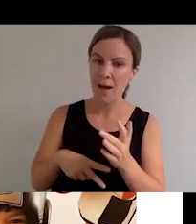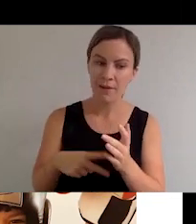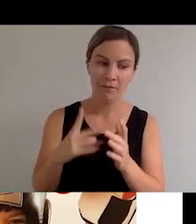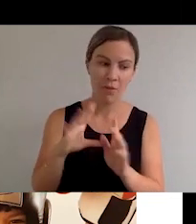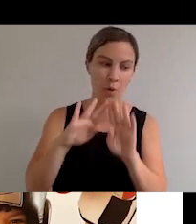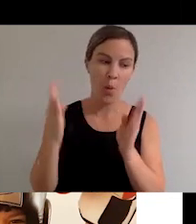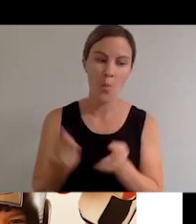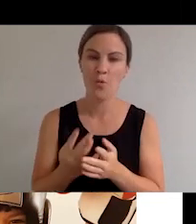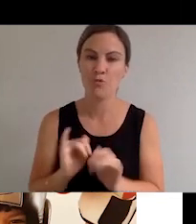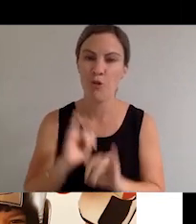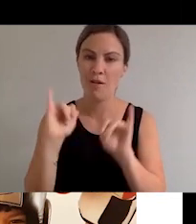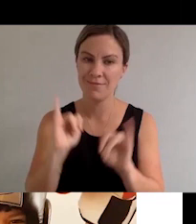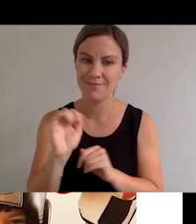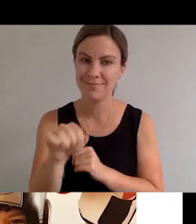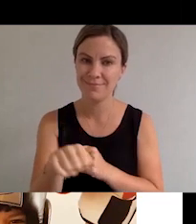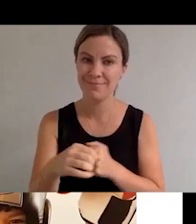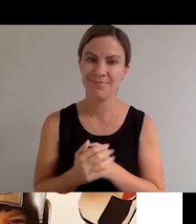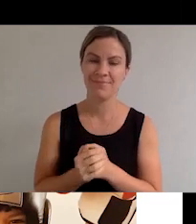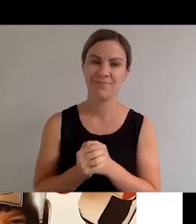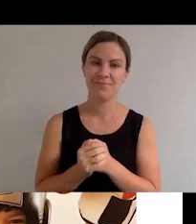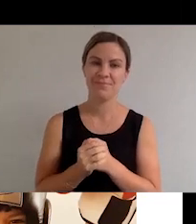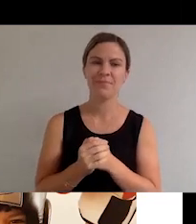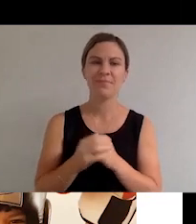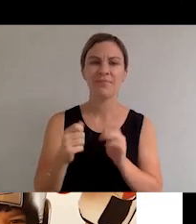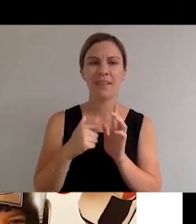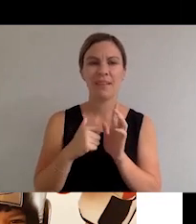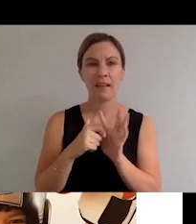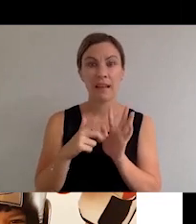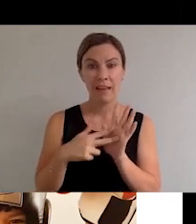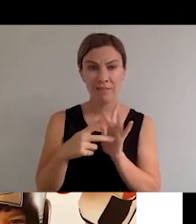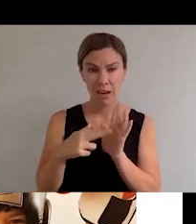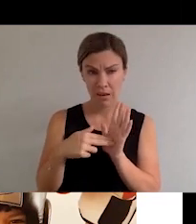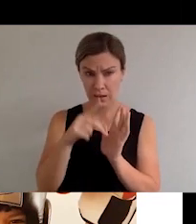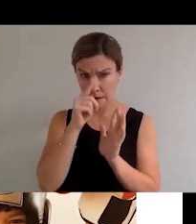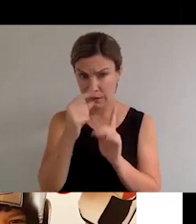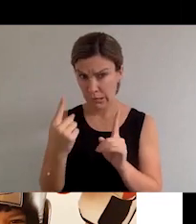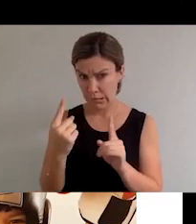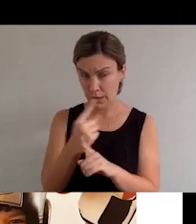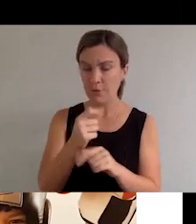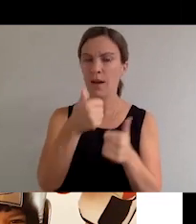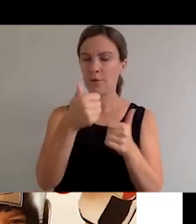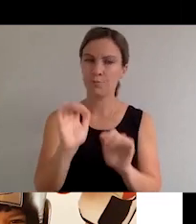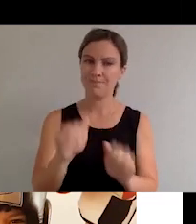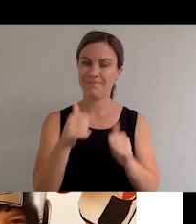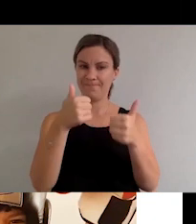Kevin, can you flick to the select slide? Or Laura? There we go. OK.